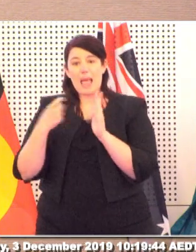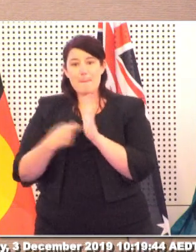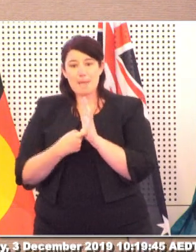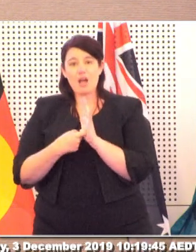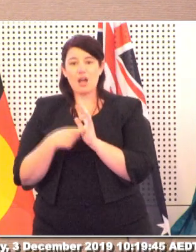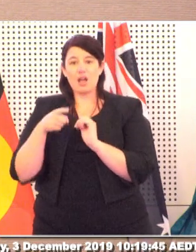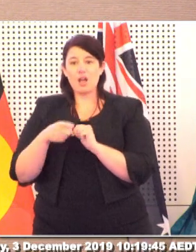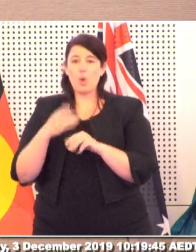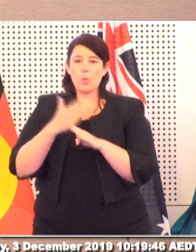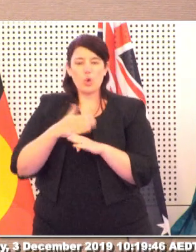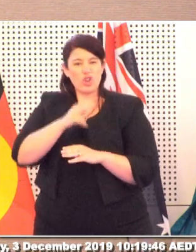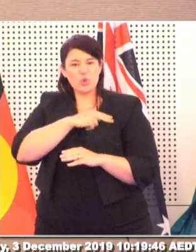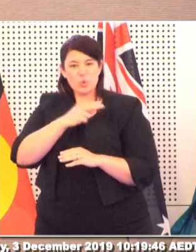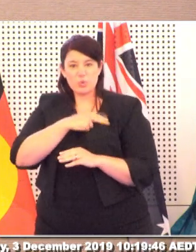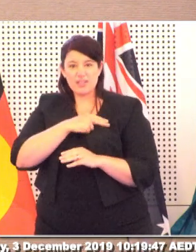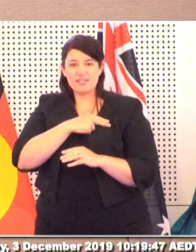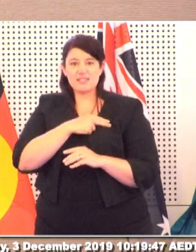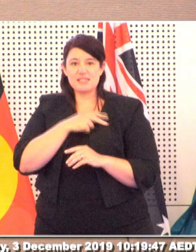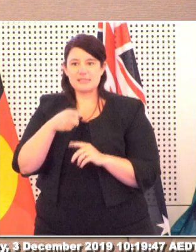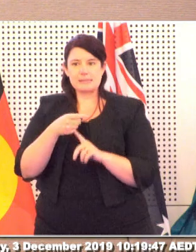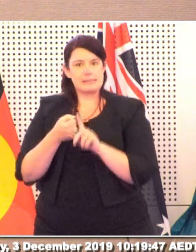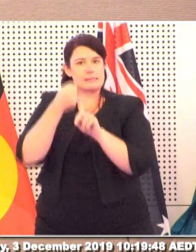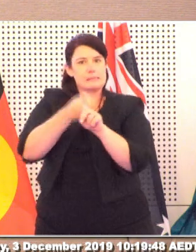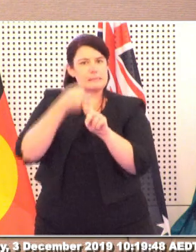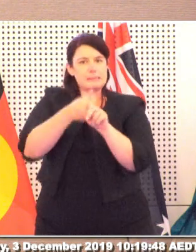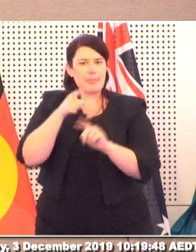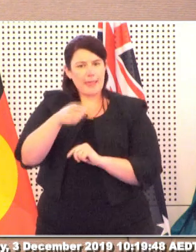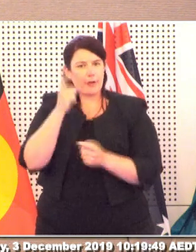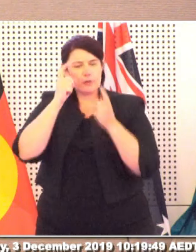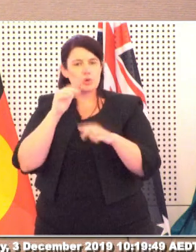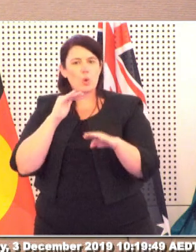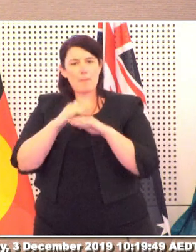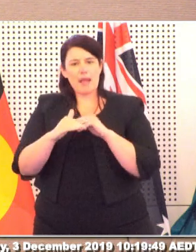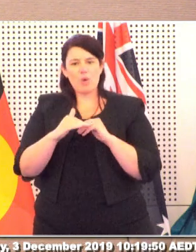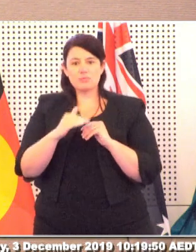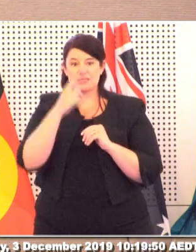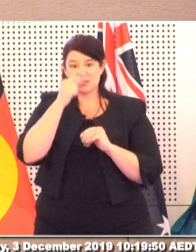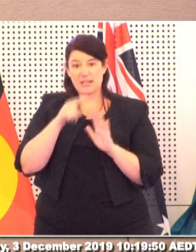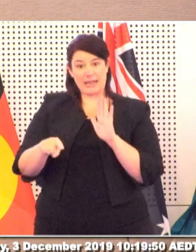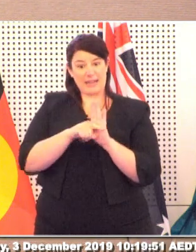Worker unions would often voice concerns about potentially negative implications of